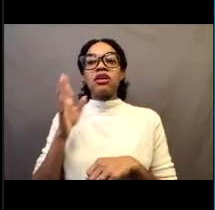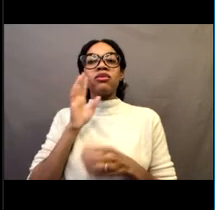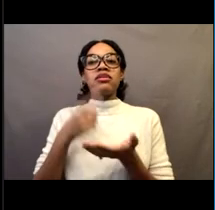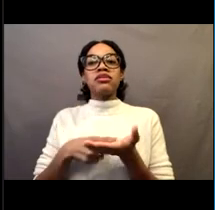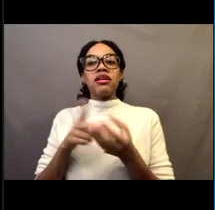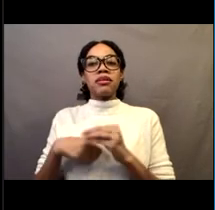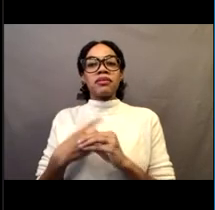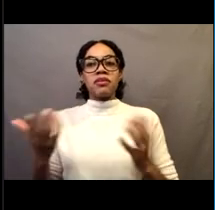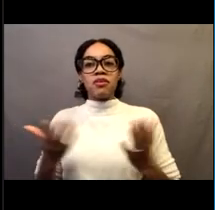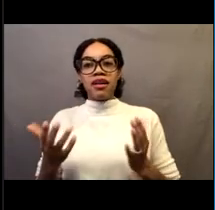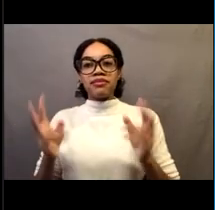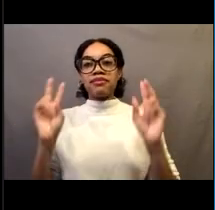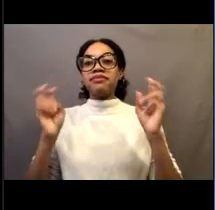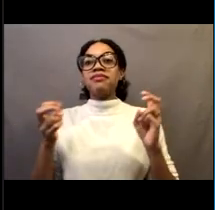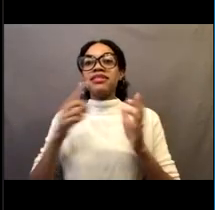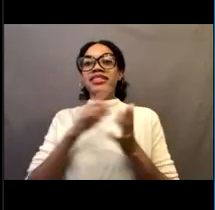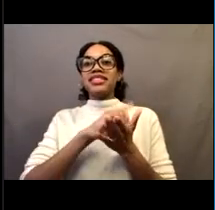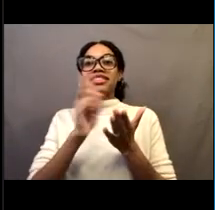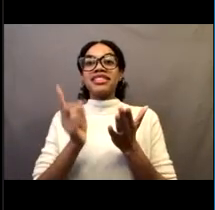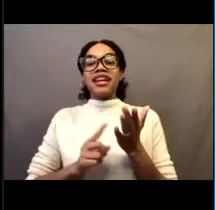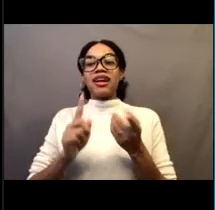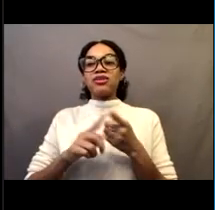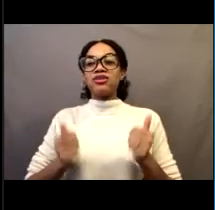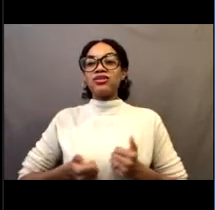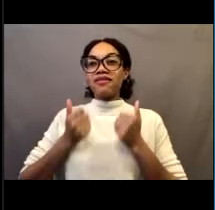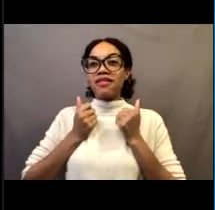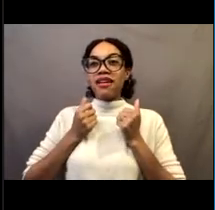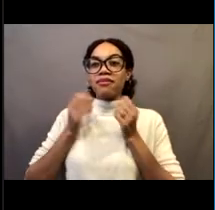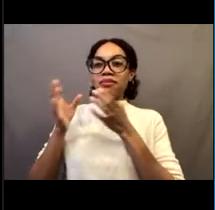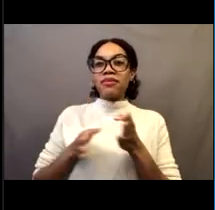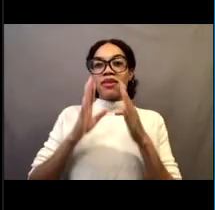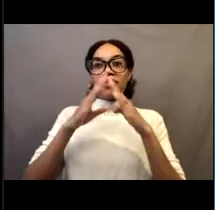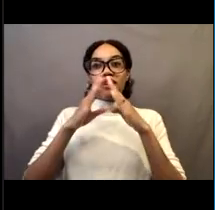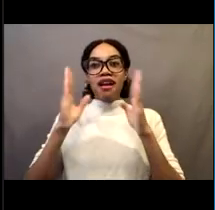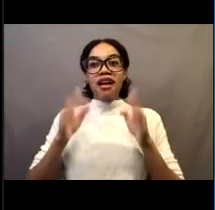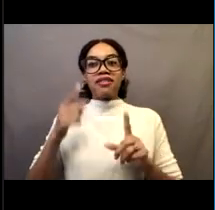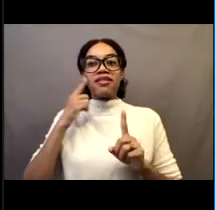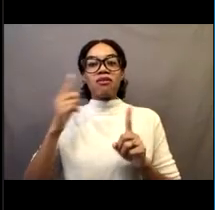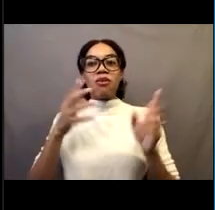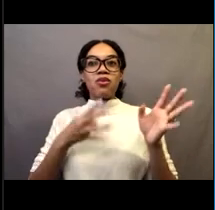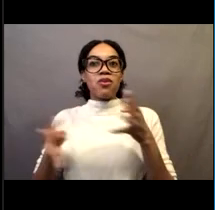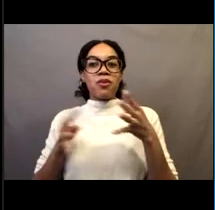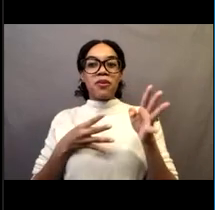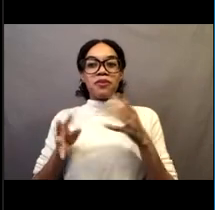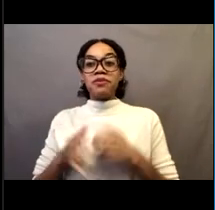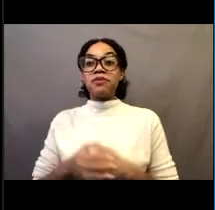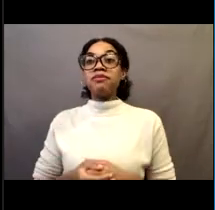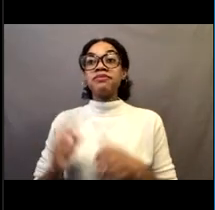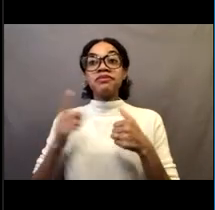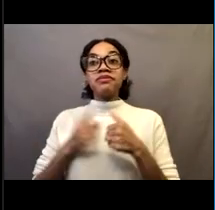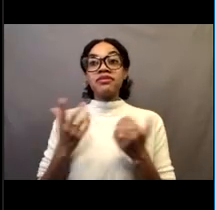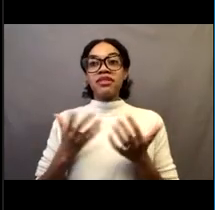to survive storms and how to prepare your house. But first, a little bit about myself.